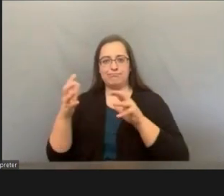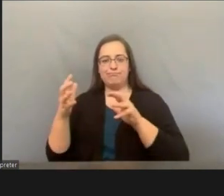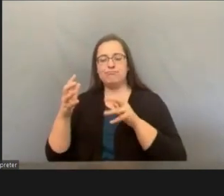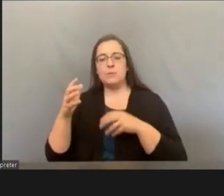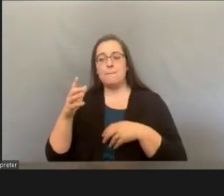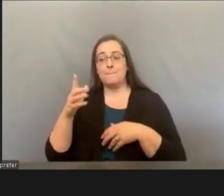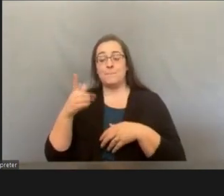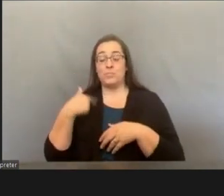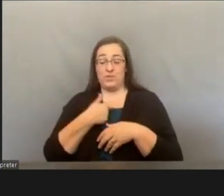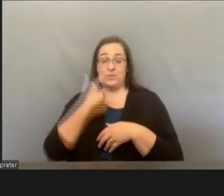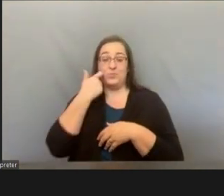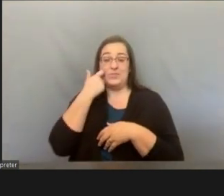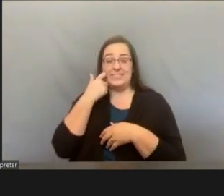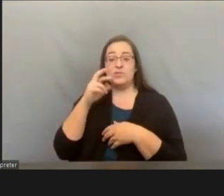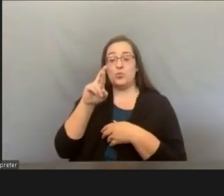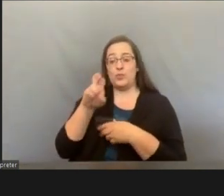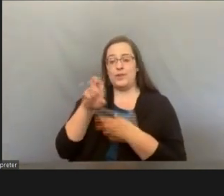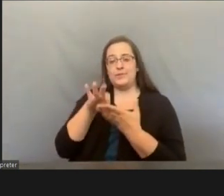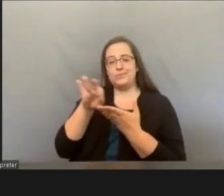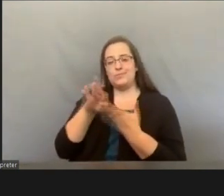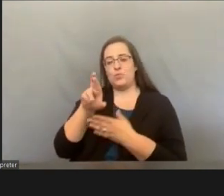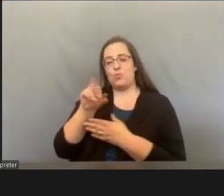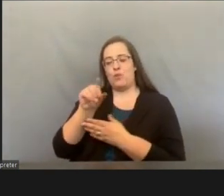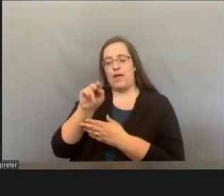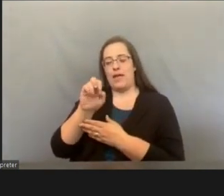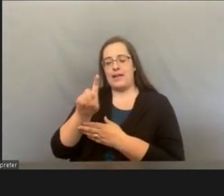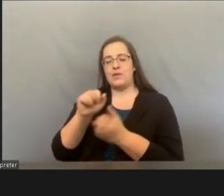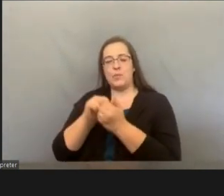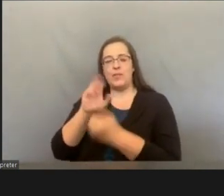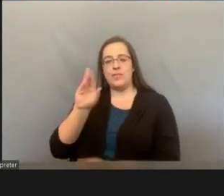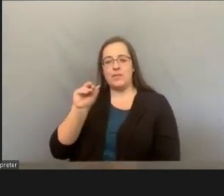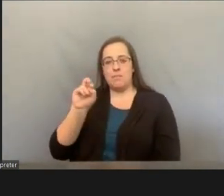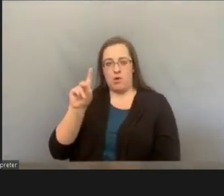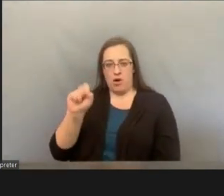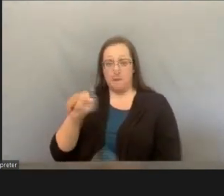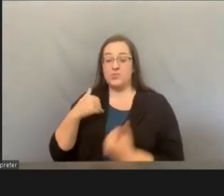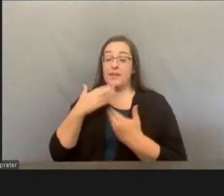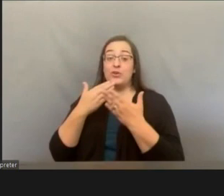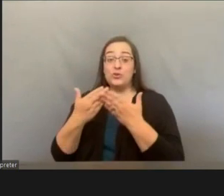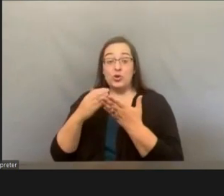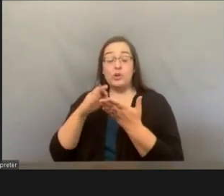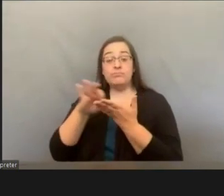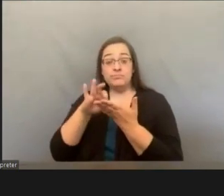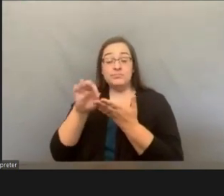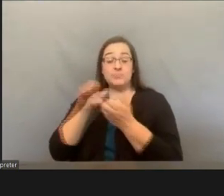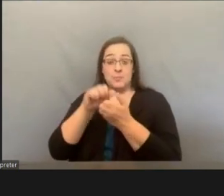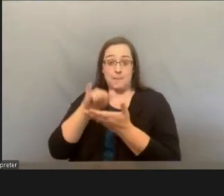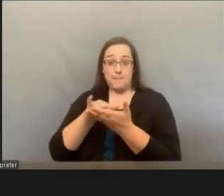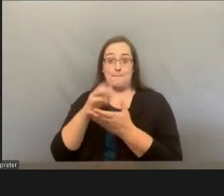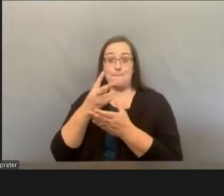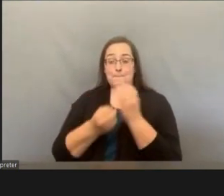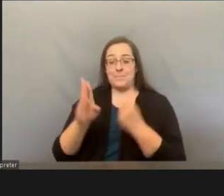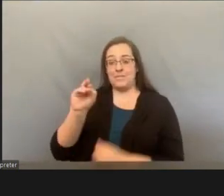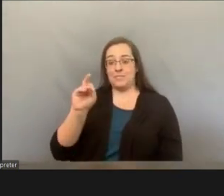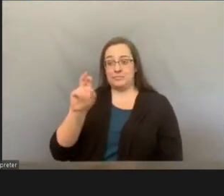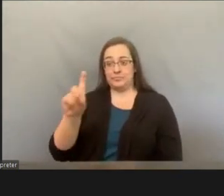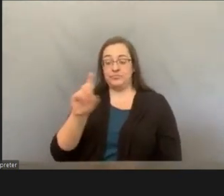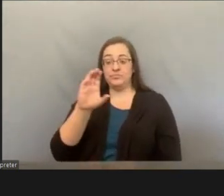RELY ON OUR TYPICAL PREDICTIONS. WITH OUR REVENUE AS JARED MENTIONED WE WERE RE- RATED ON